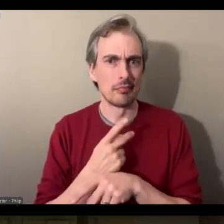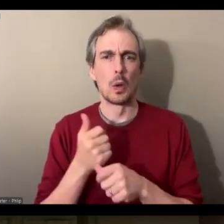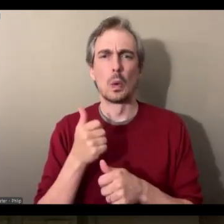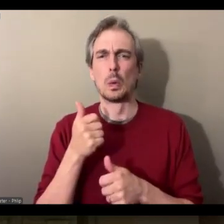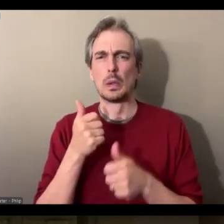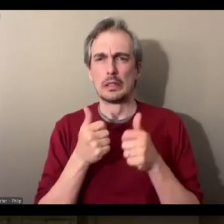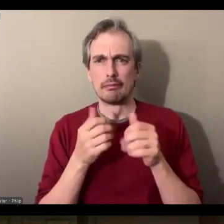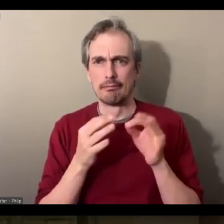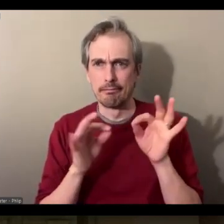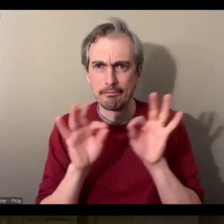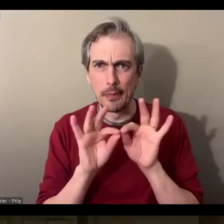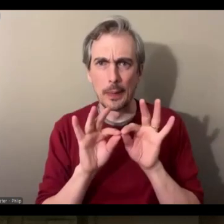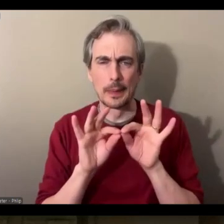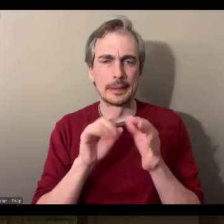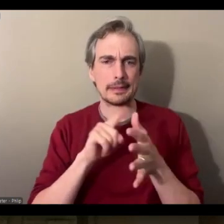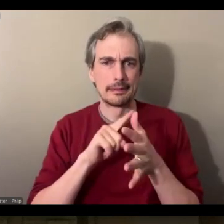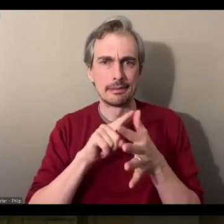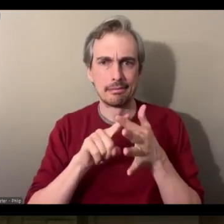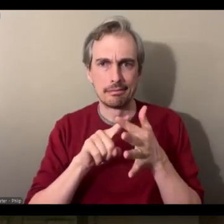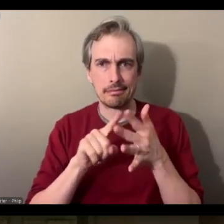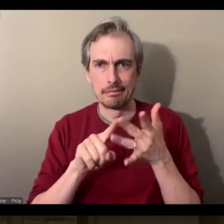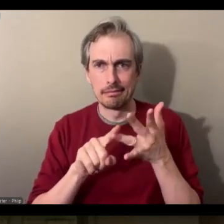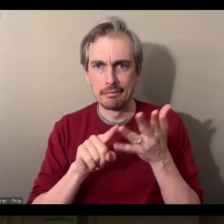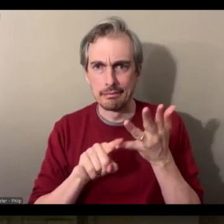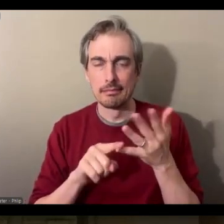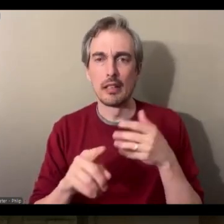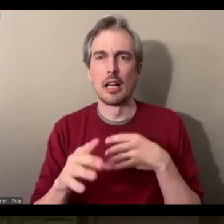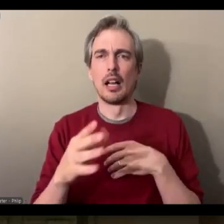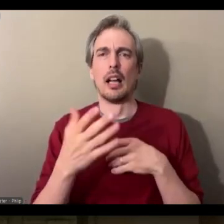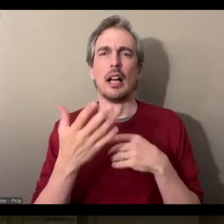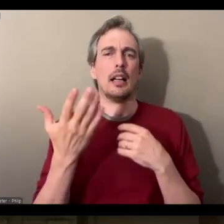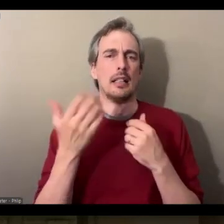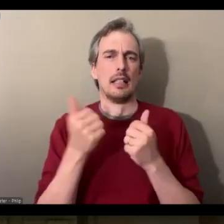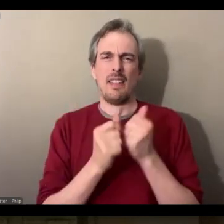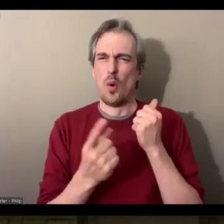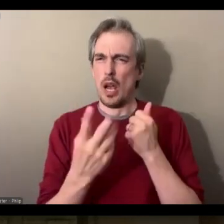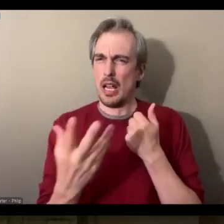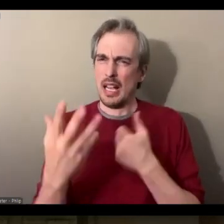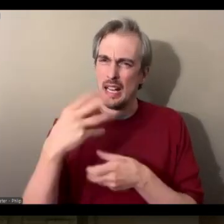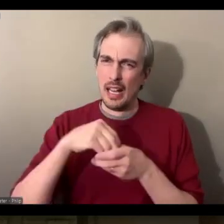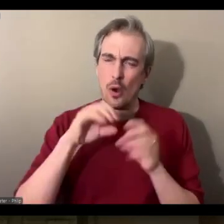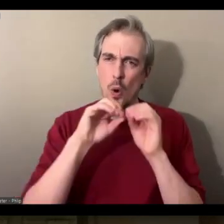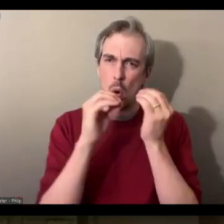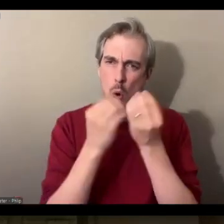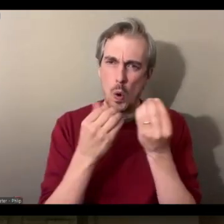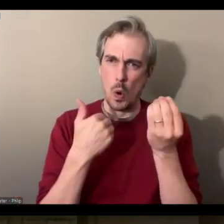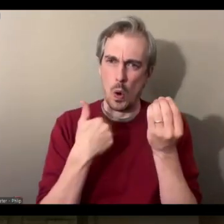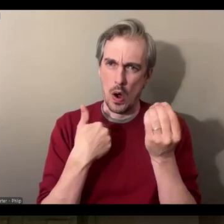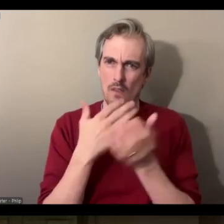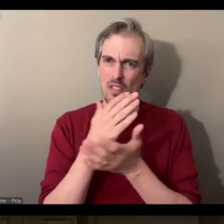Yes, everybody in the organization has some type of stake in making the website successful. The